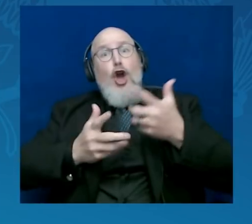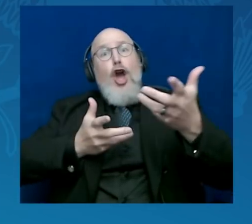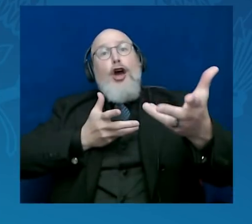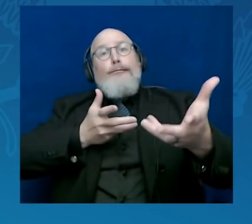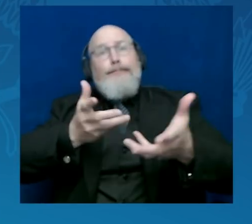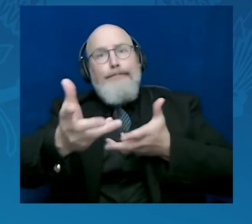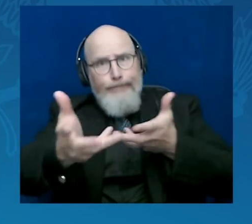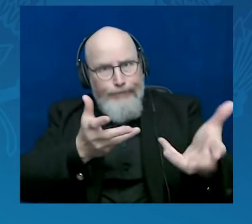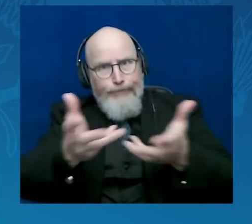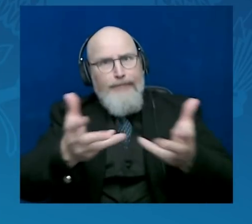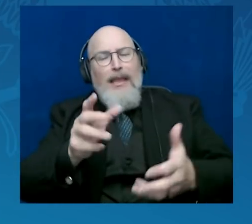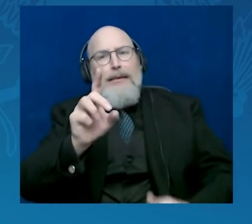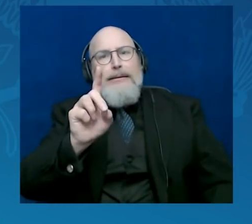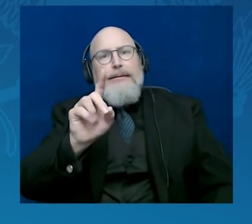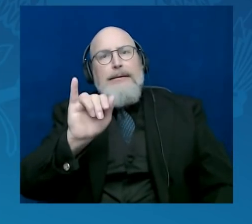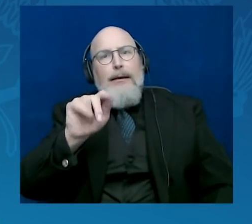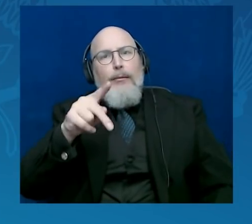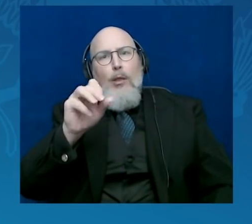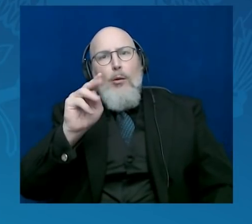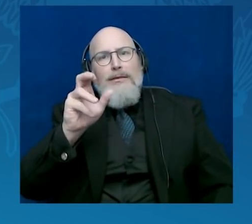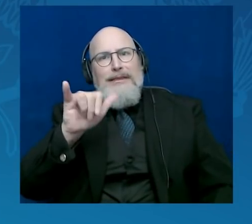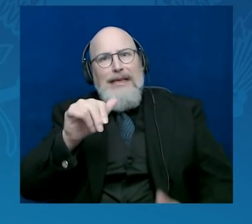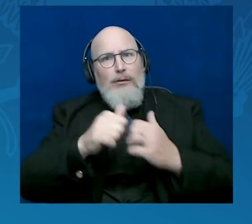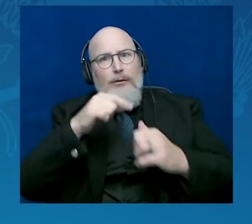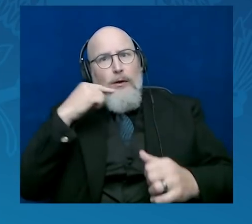We have put concrete proposals on the table.